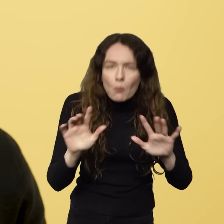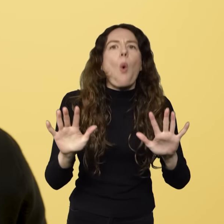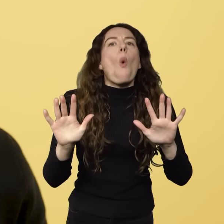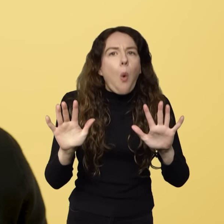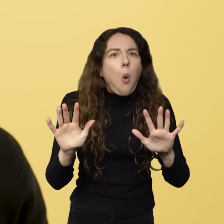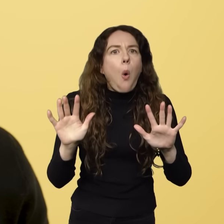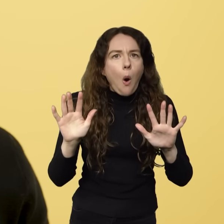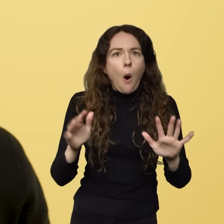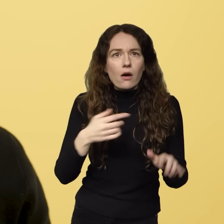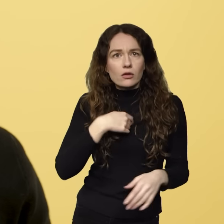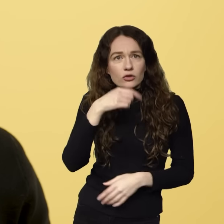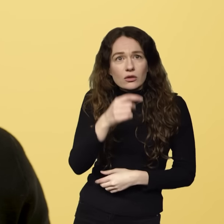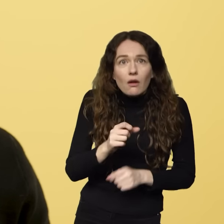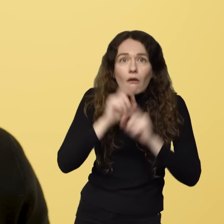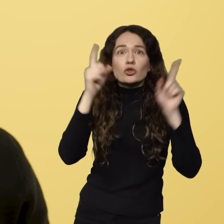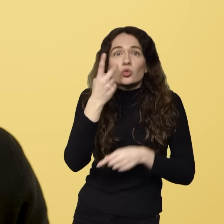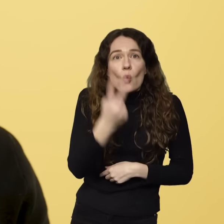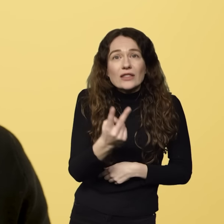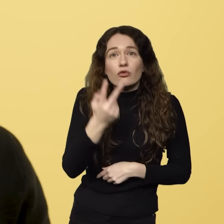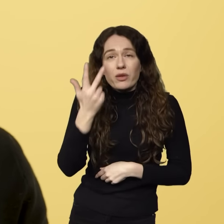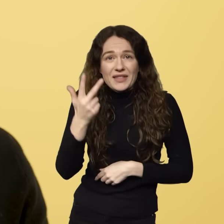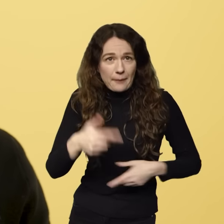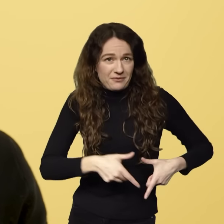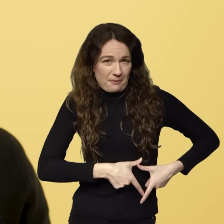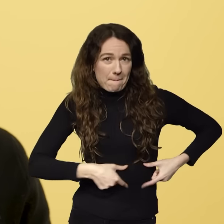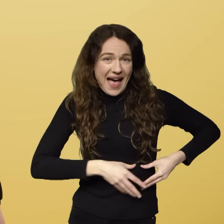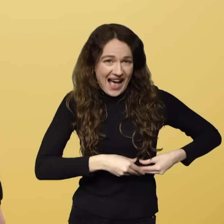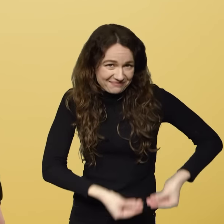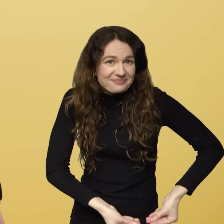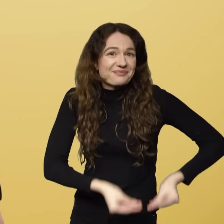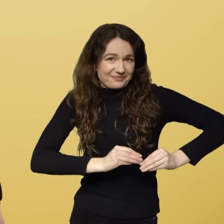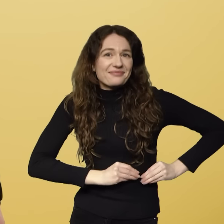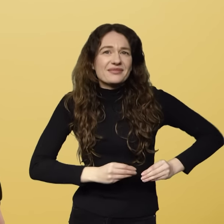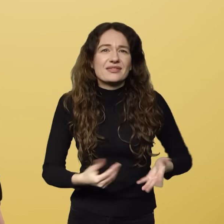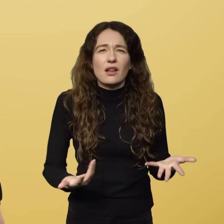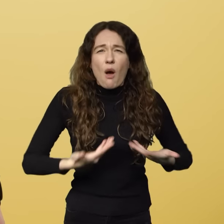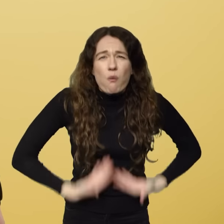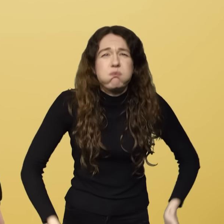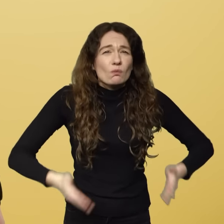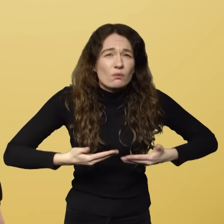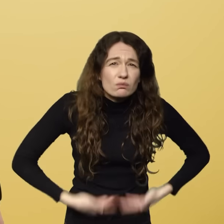When you're in a bad flare up, it just seems that you're up and down, up and down all the time. It's not even just the toilet pattern,